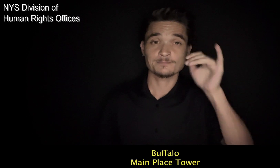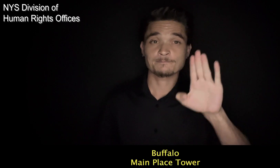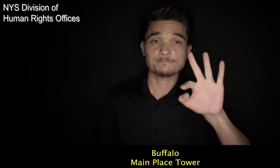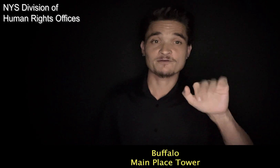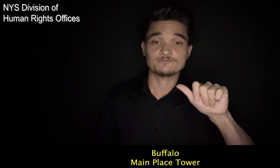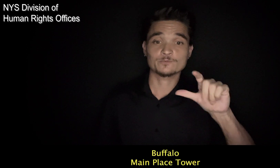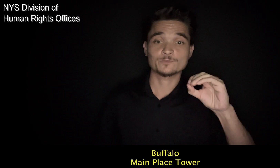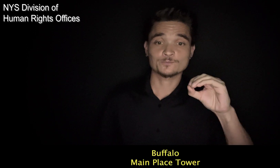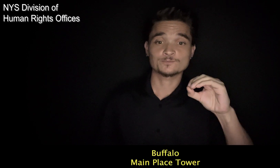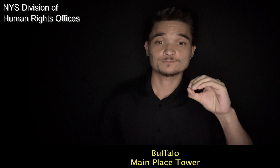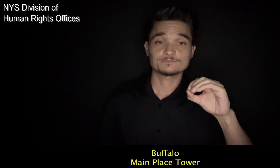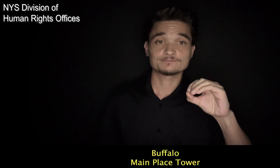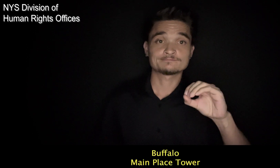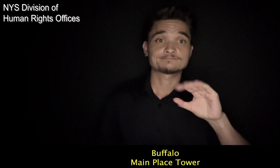Buffalo Main Place Tower